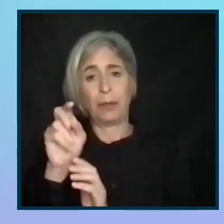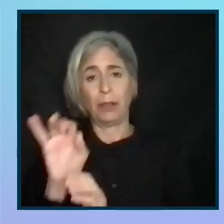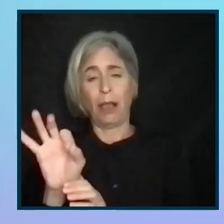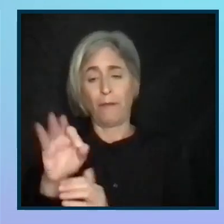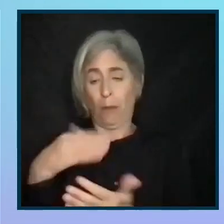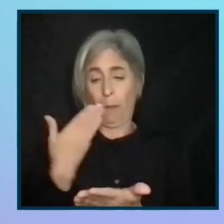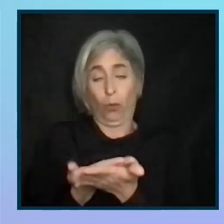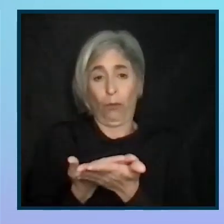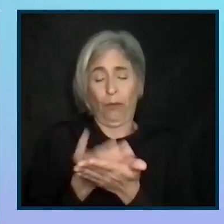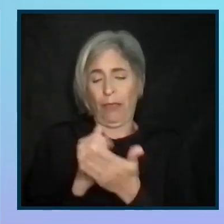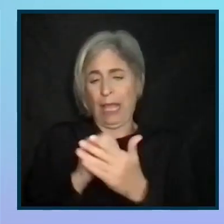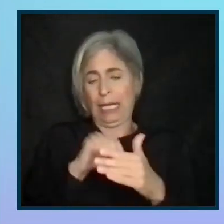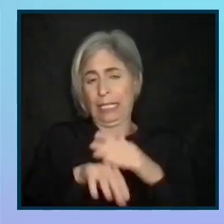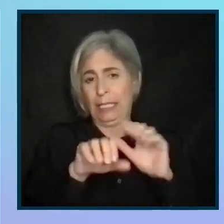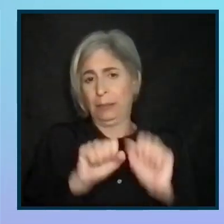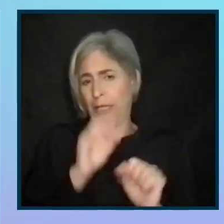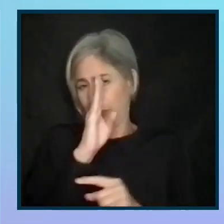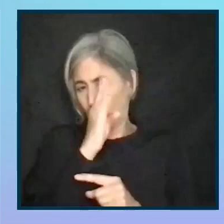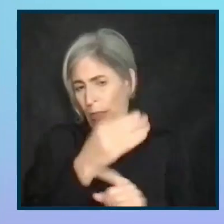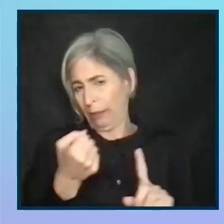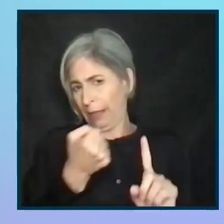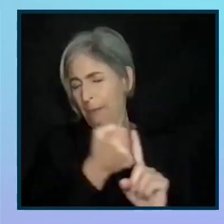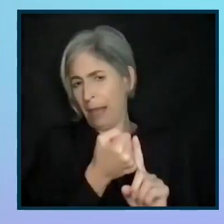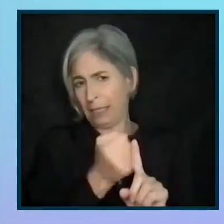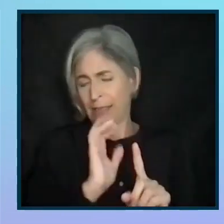that accessibility directly impacts ROI?